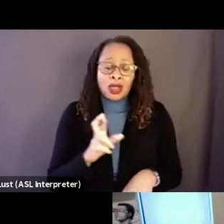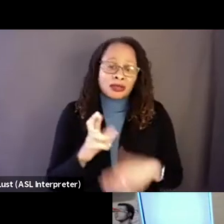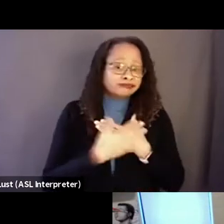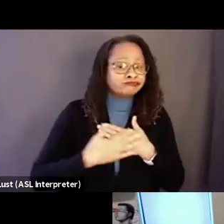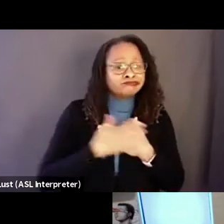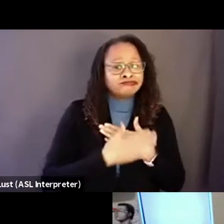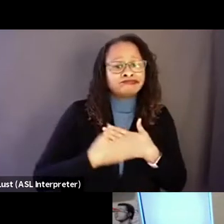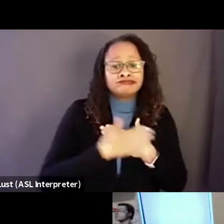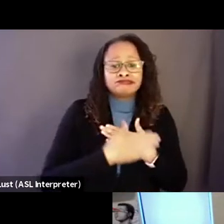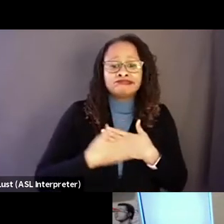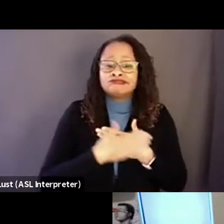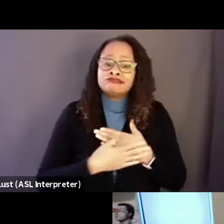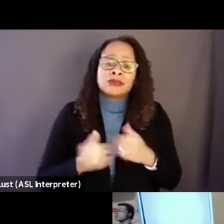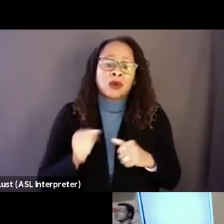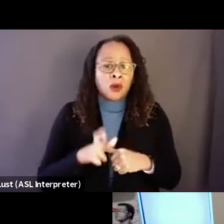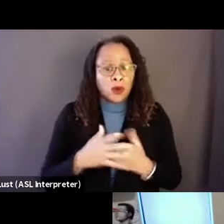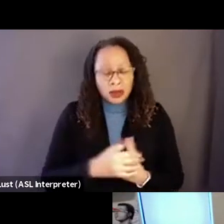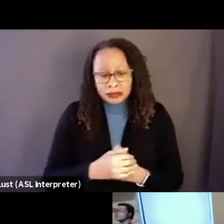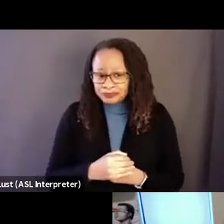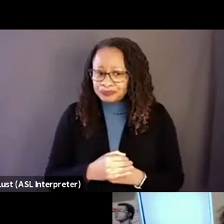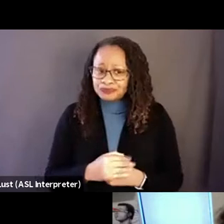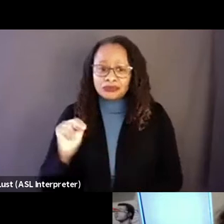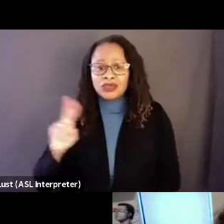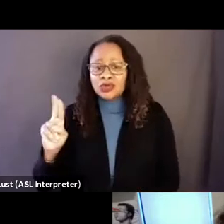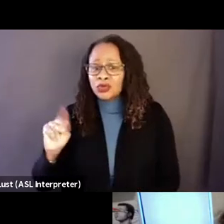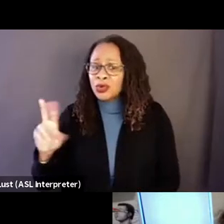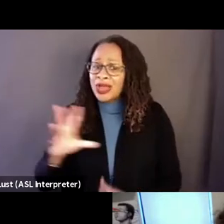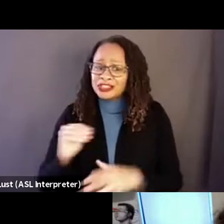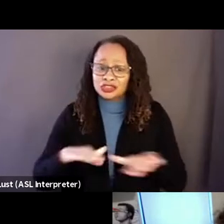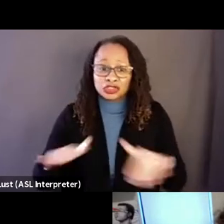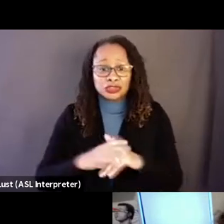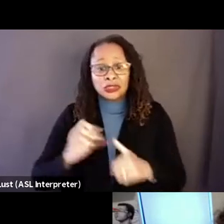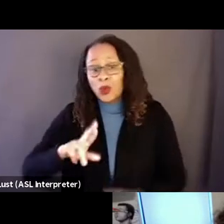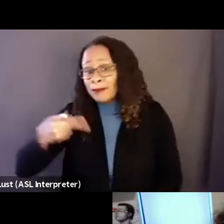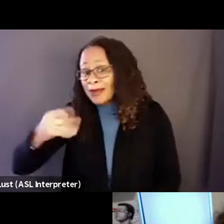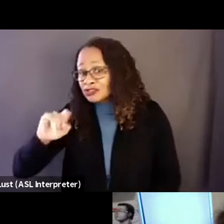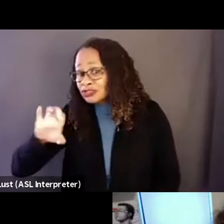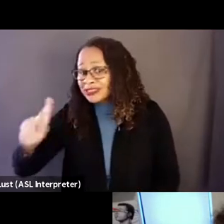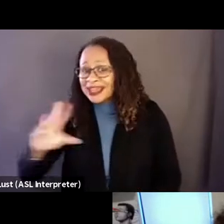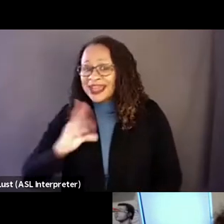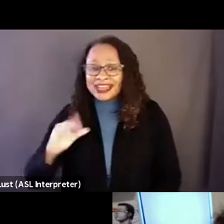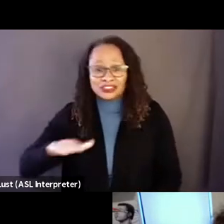into her son's feet or whether it was Nunu and the children or Patrick and the children, it was just, or Nunu and and the mothers,